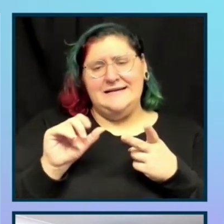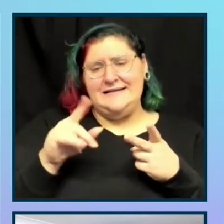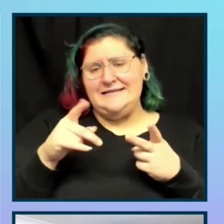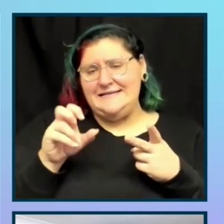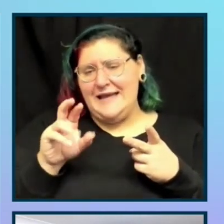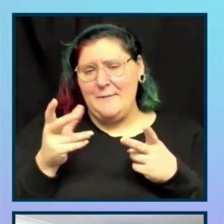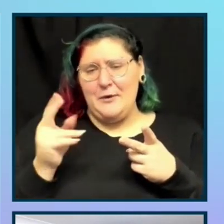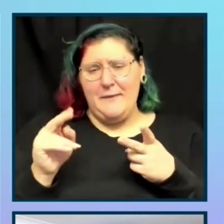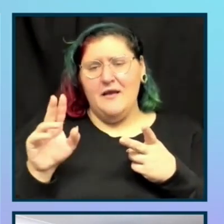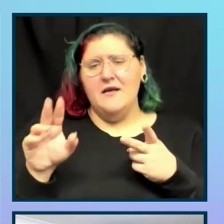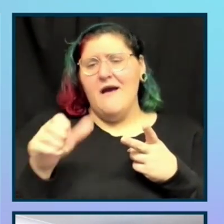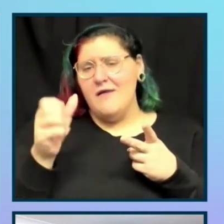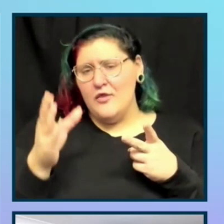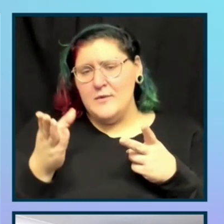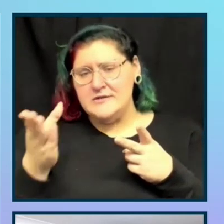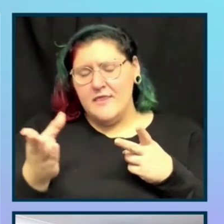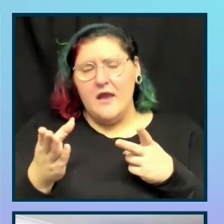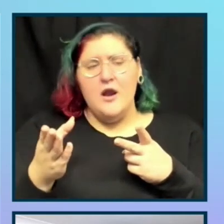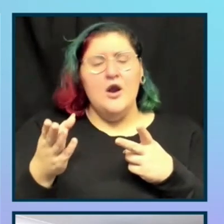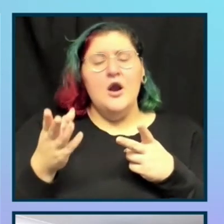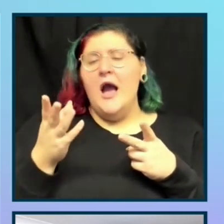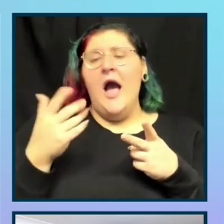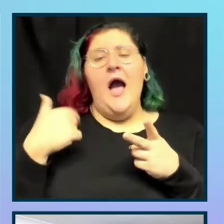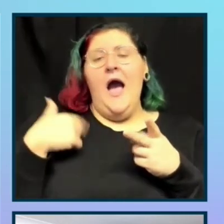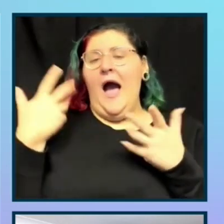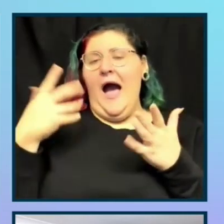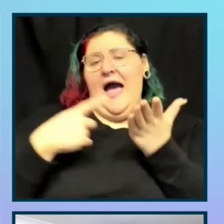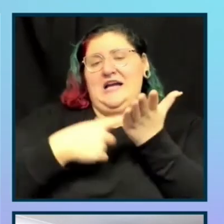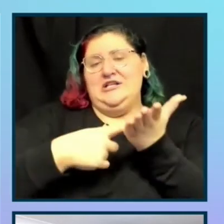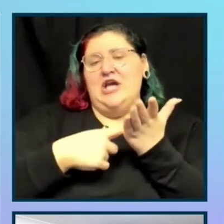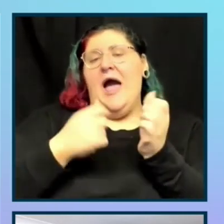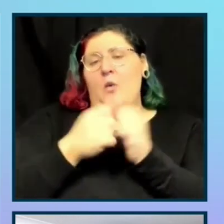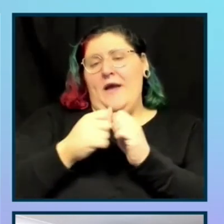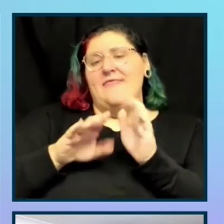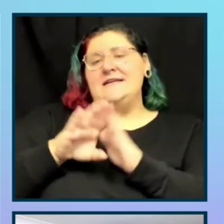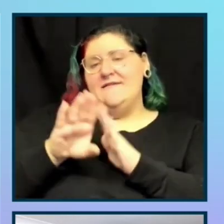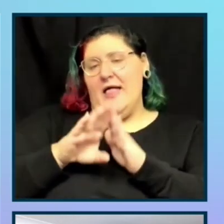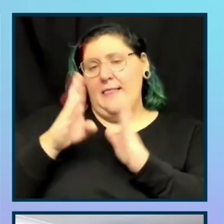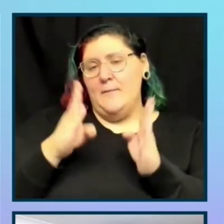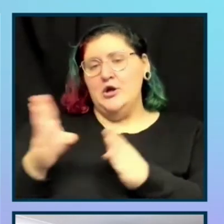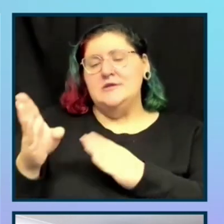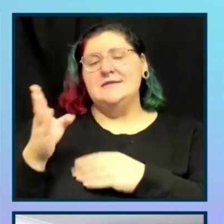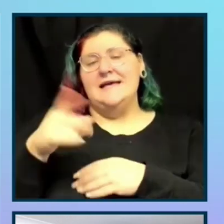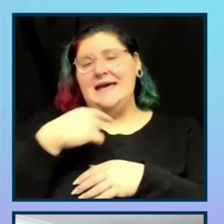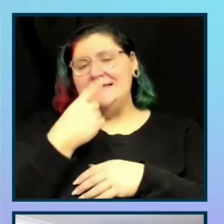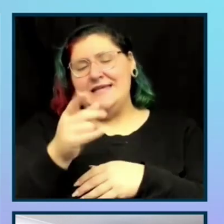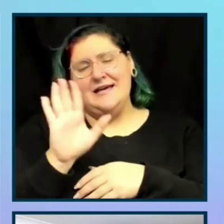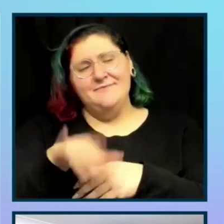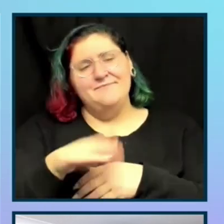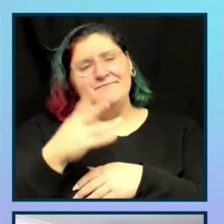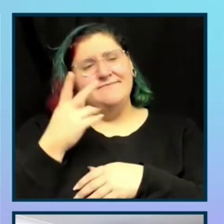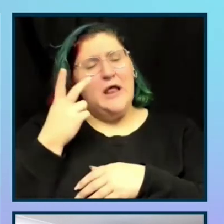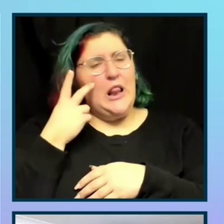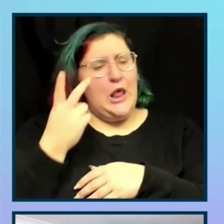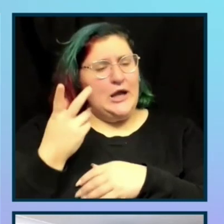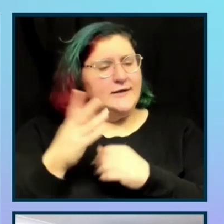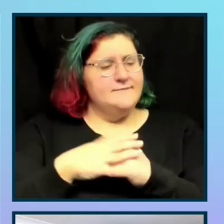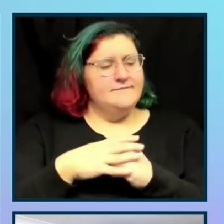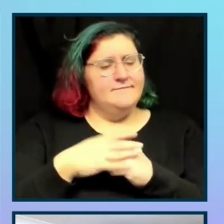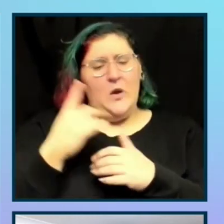I had a chat with these three lovely devs from Rare and said, look, what do you think I can do as a gamer without sight in this game?